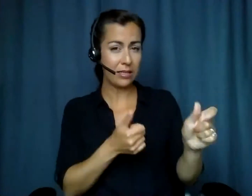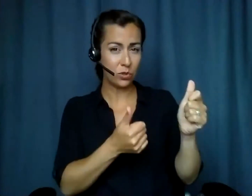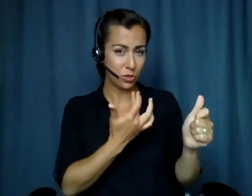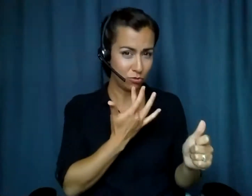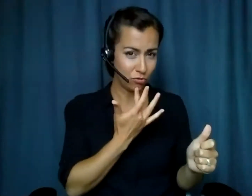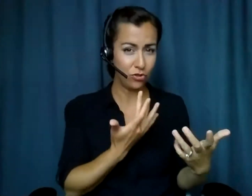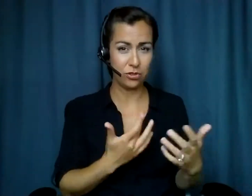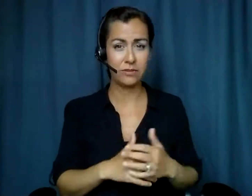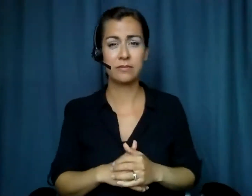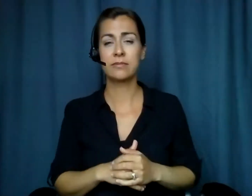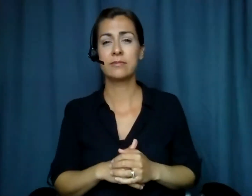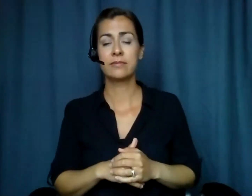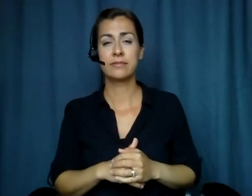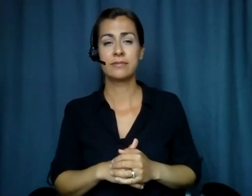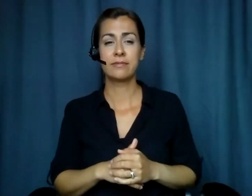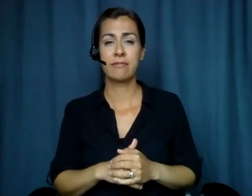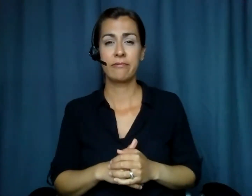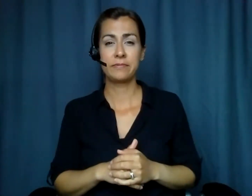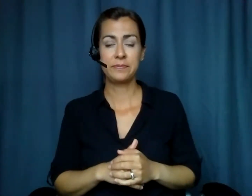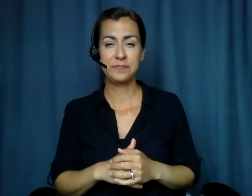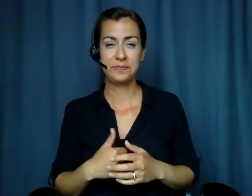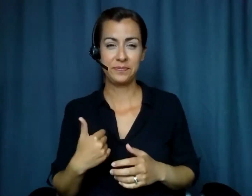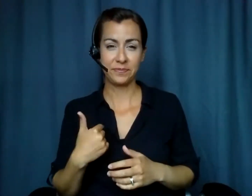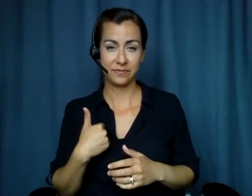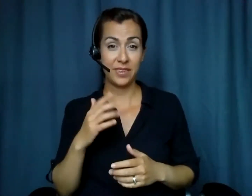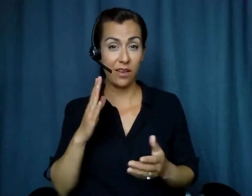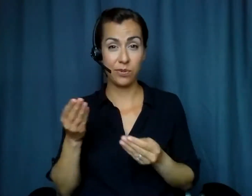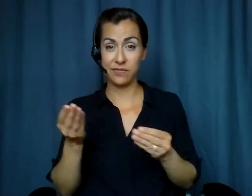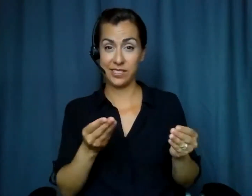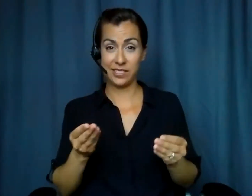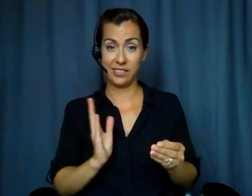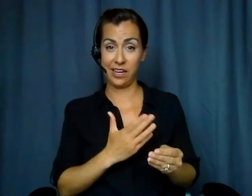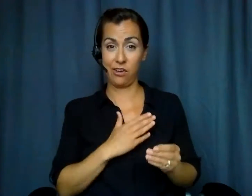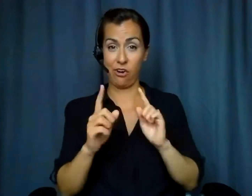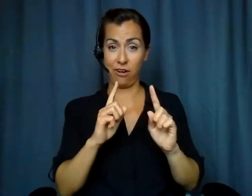the discussion for Q & A, and we will call on you and unmute you to ask your